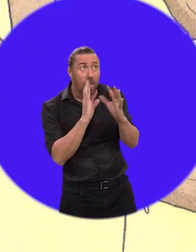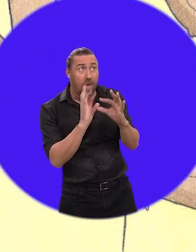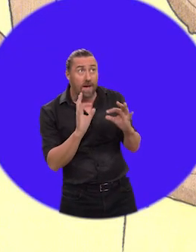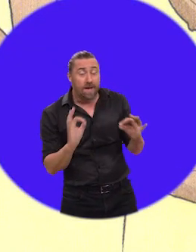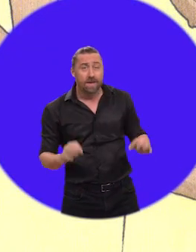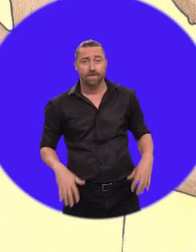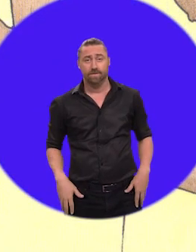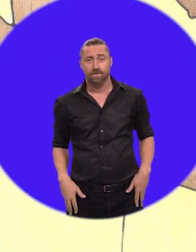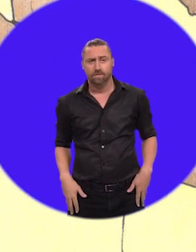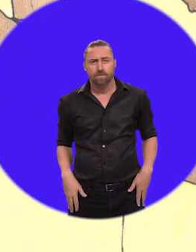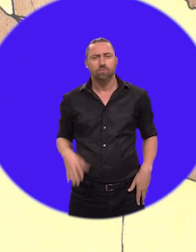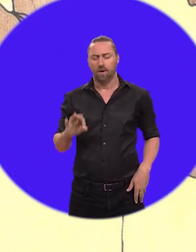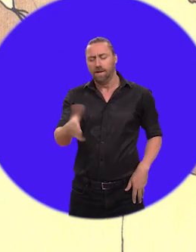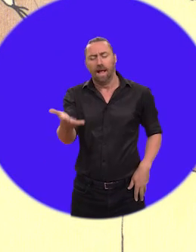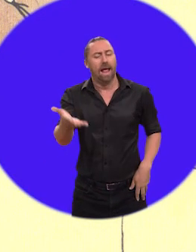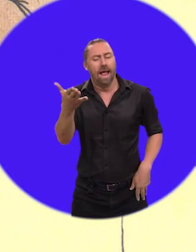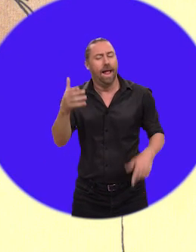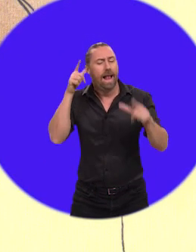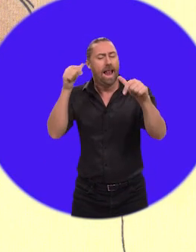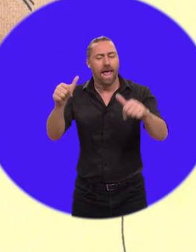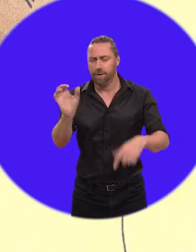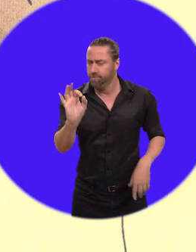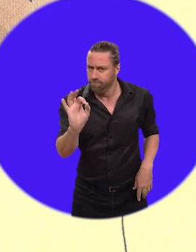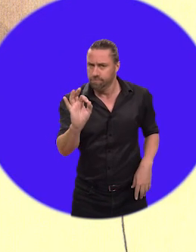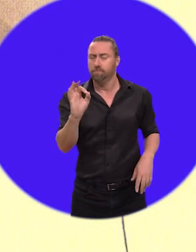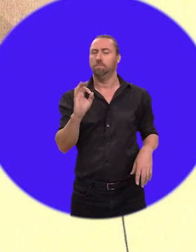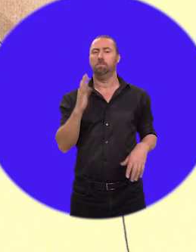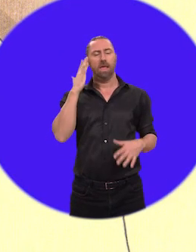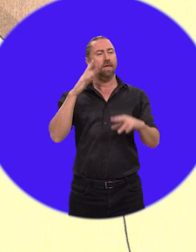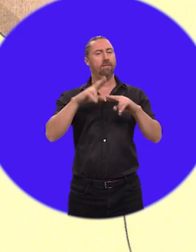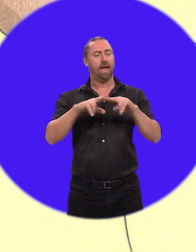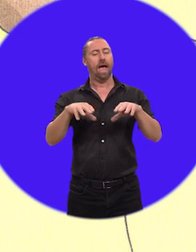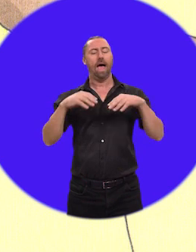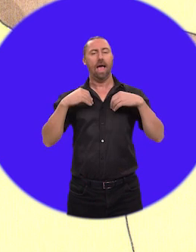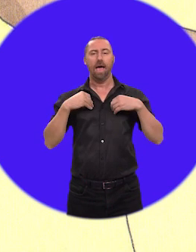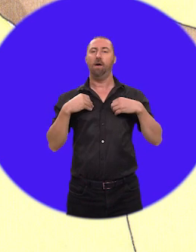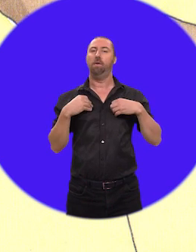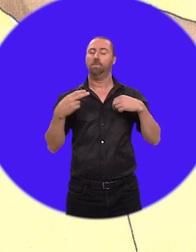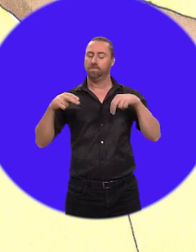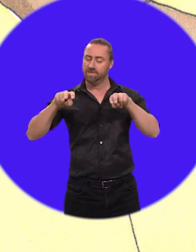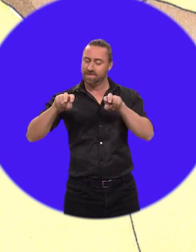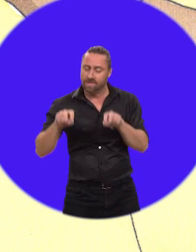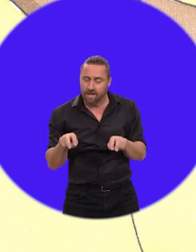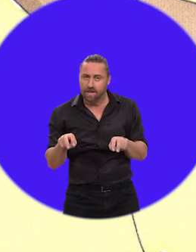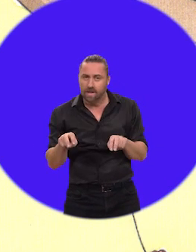They didn't ask her to speak up, or use a nice, loud voice. Instead, they sat beside her,